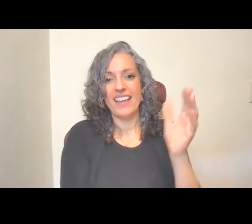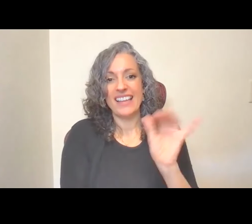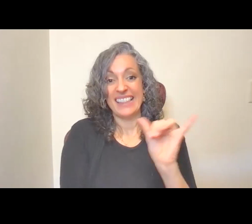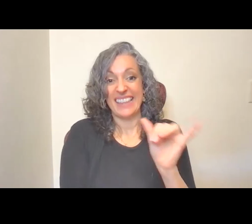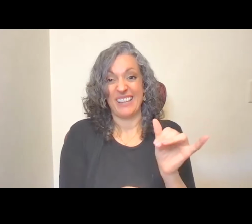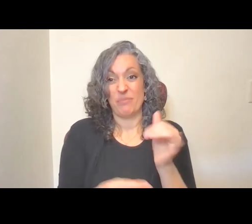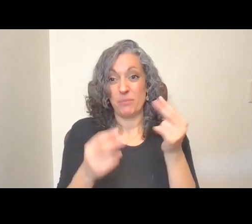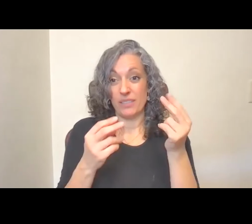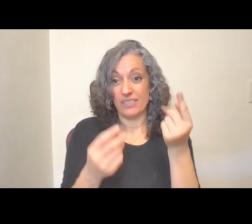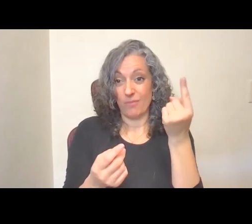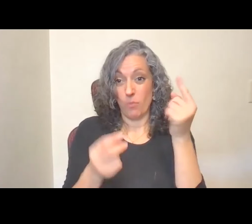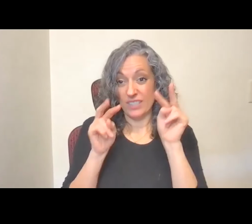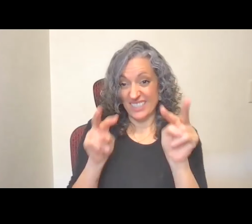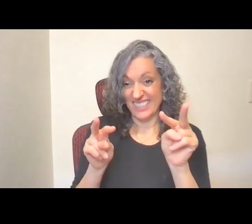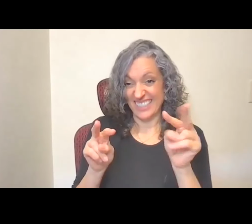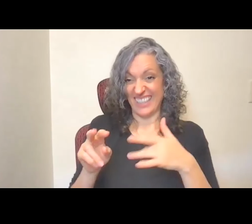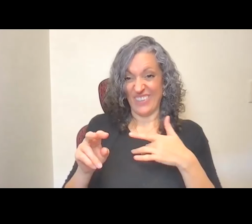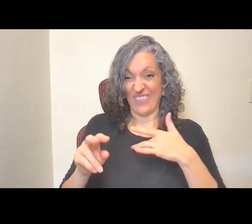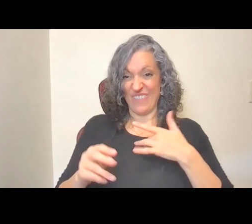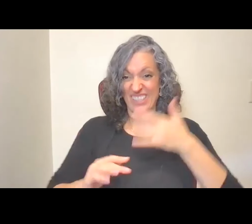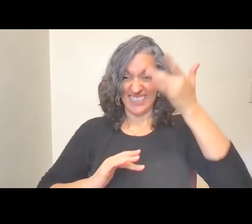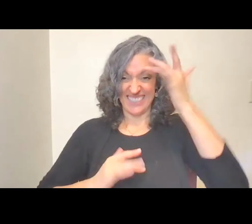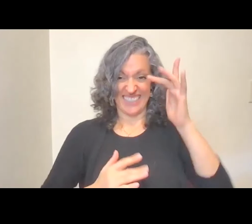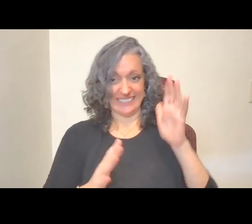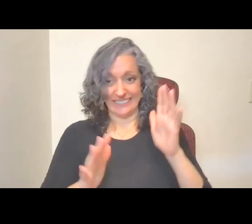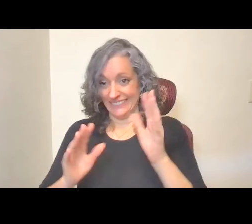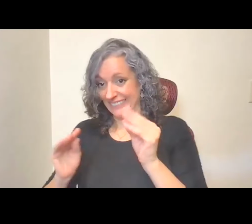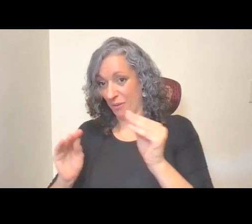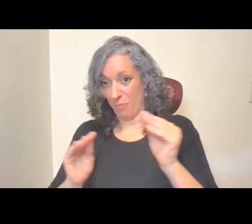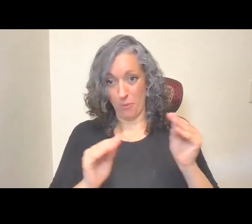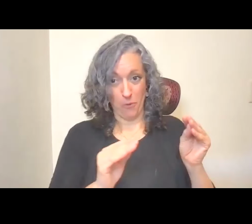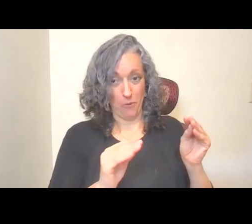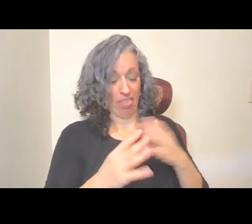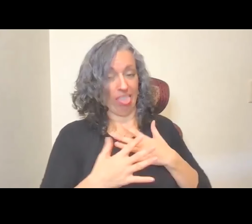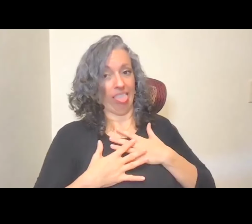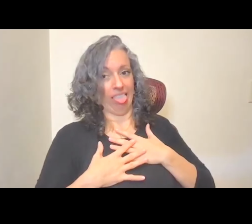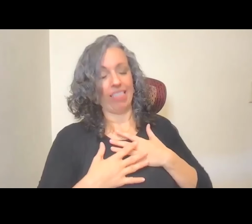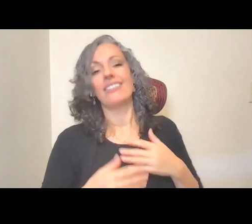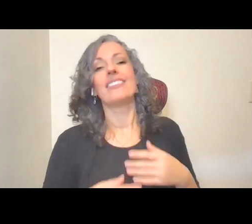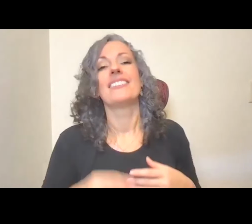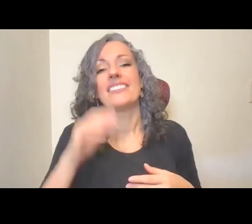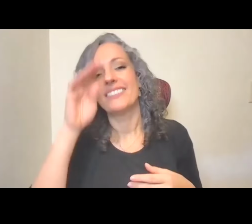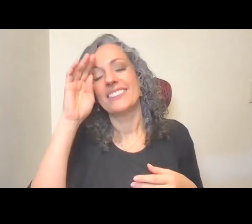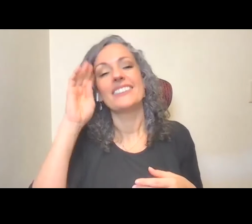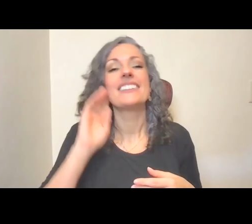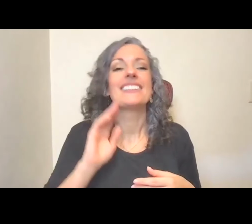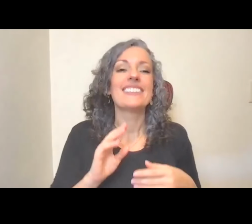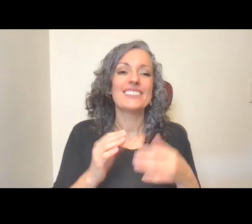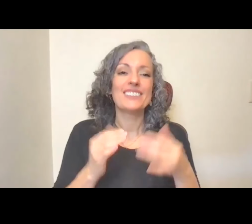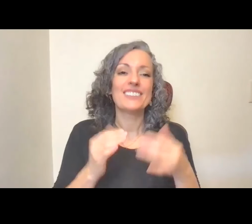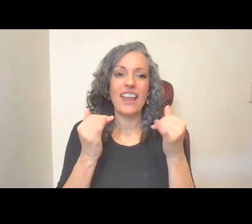you have two things moving at two different paths and tastes. So now if I test the motion sickness